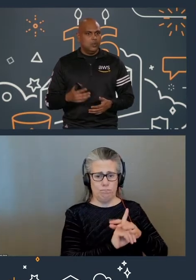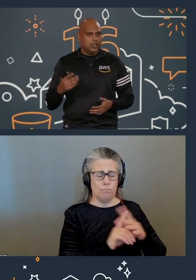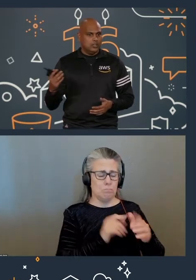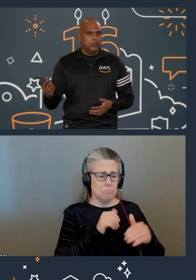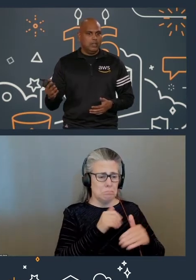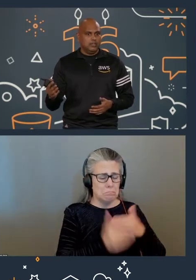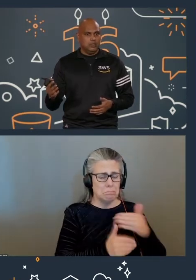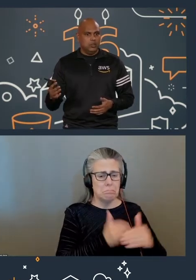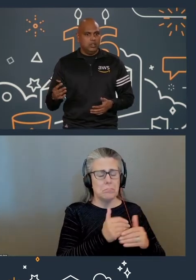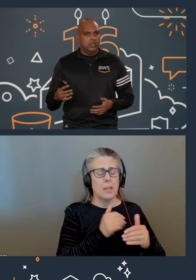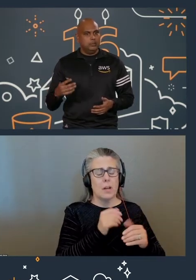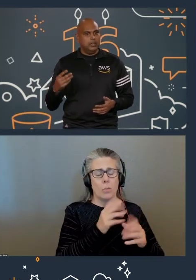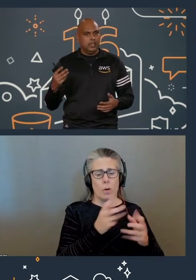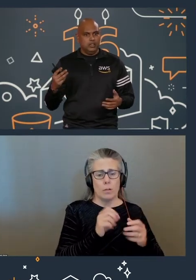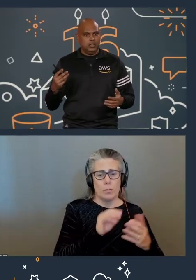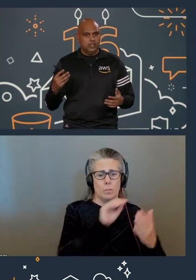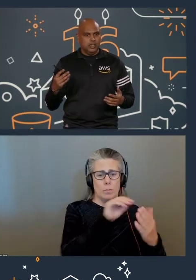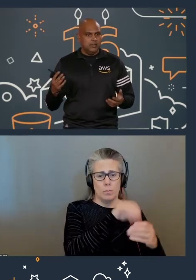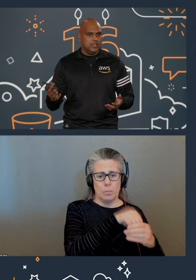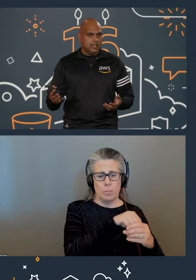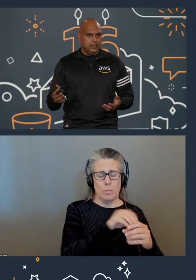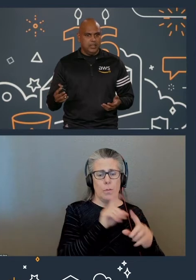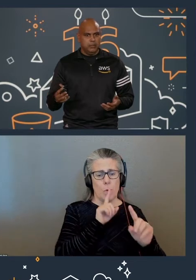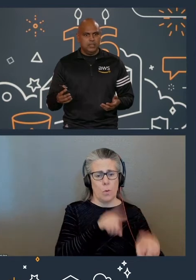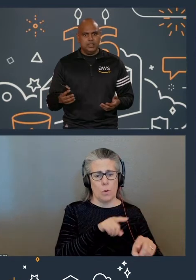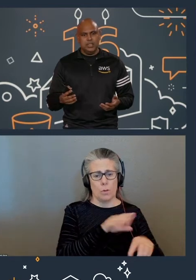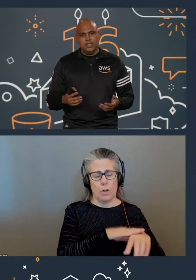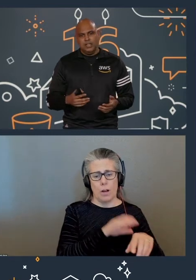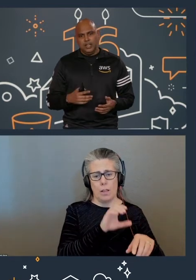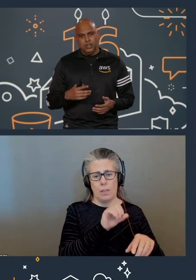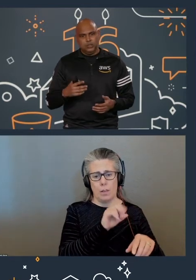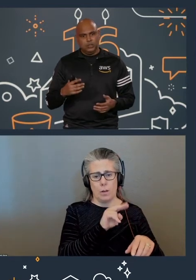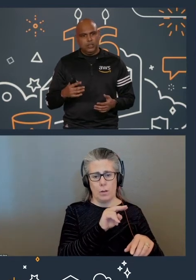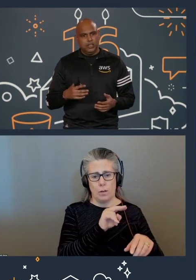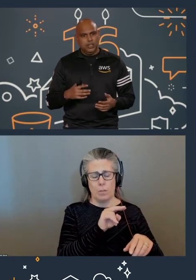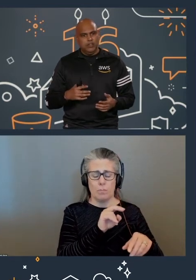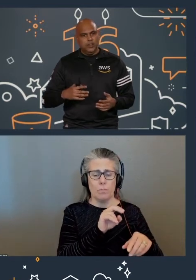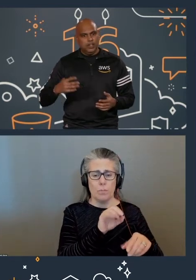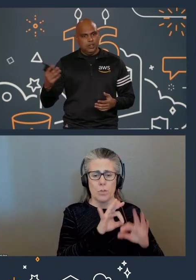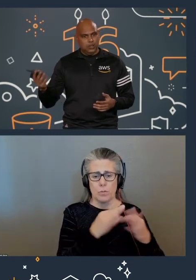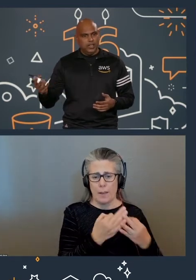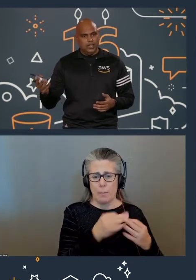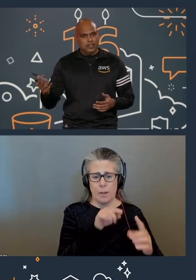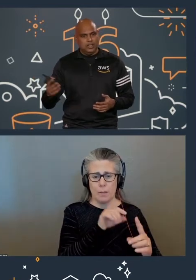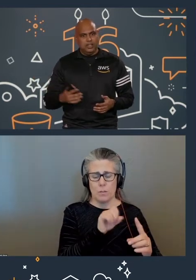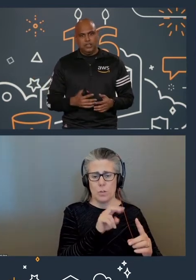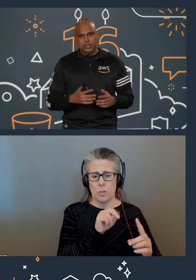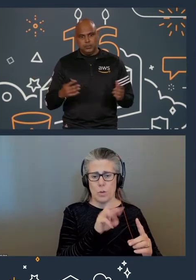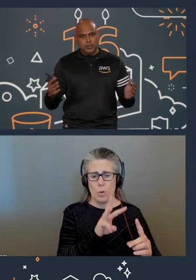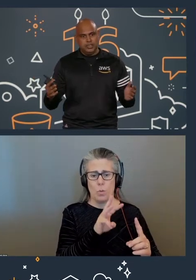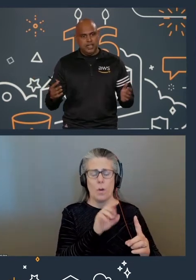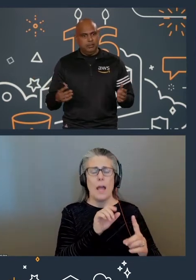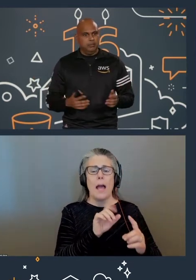Once you place a Snow order, depending on the inventory availability, and also where you're located, and the shipment time,